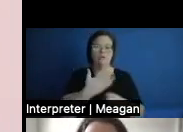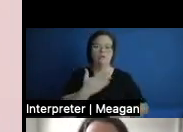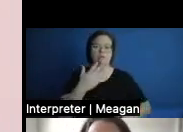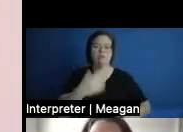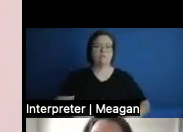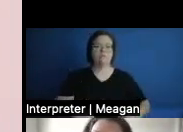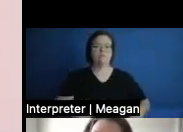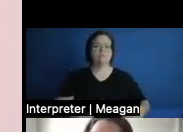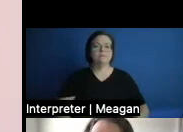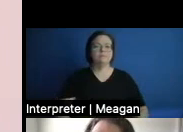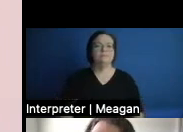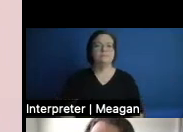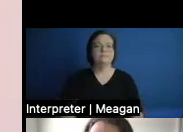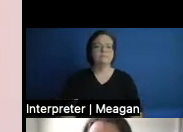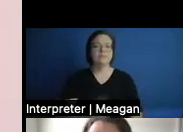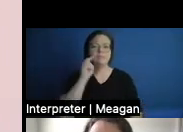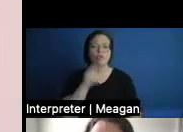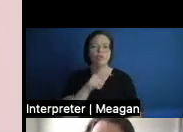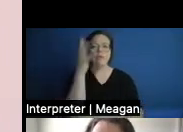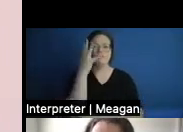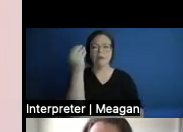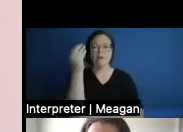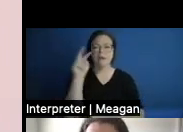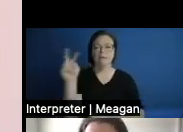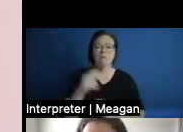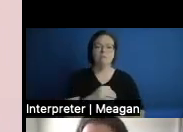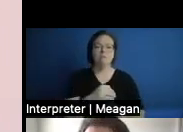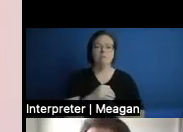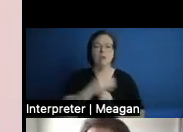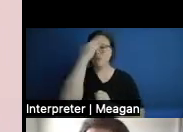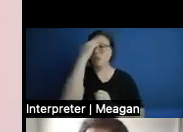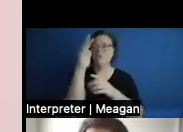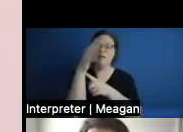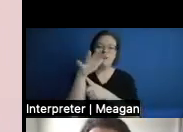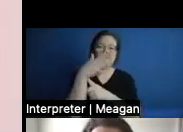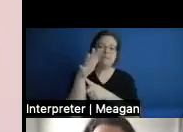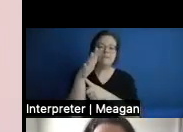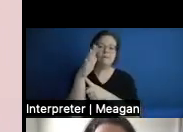really short but just looking at the tree outside. “I know the leaves will green yellow, then